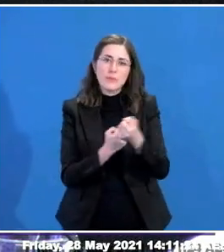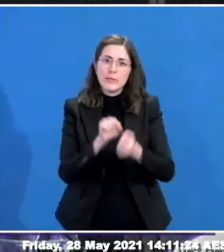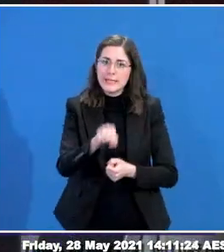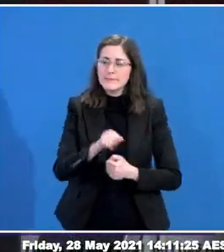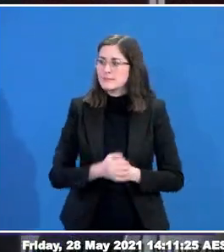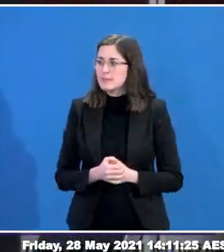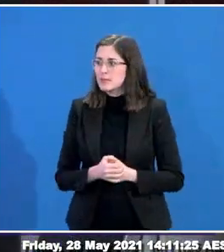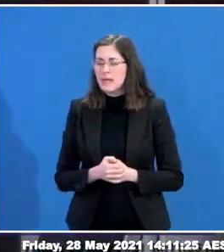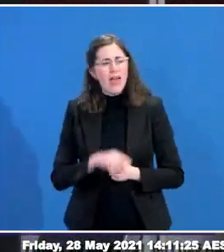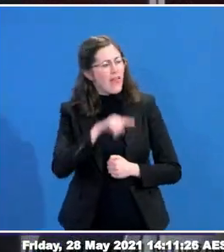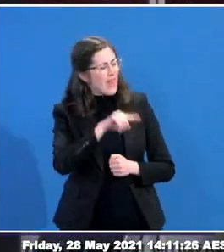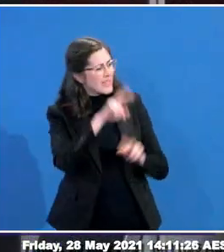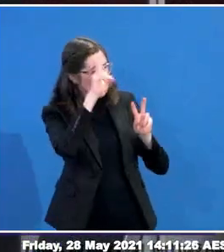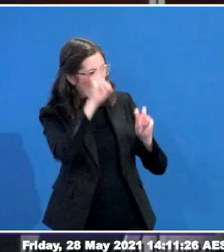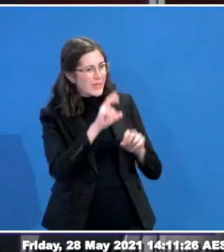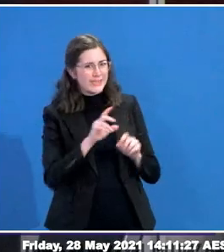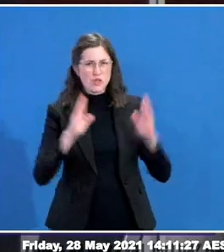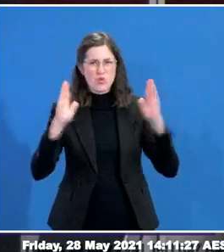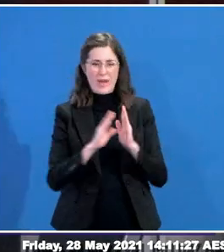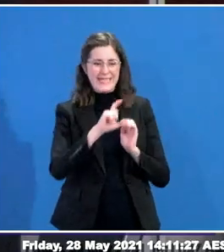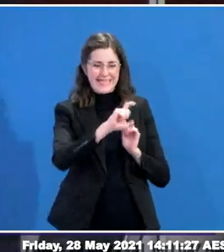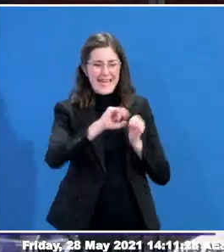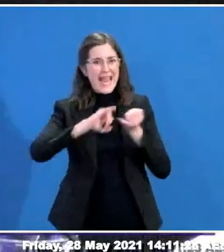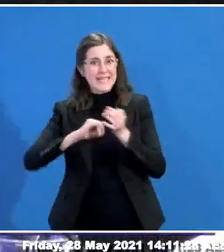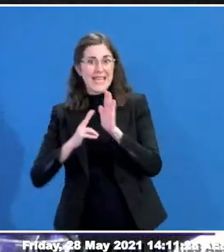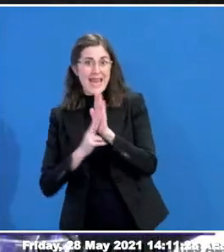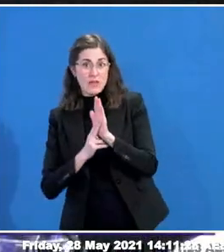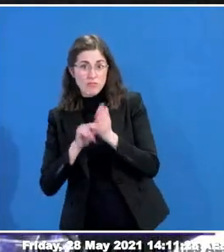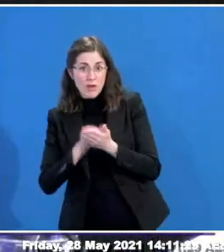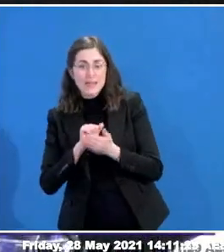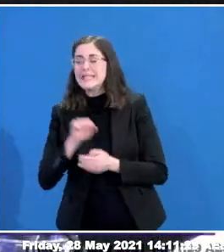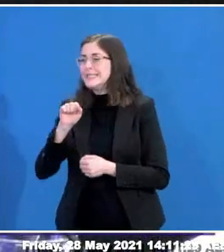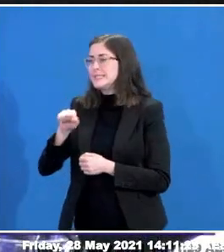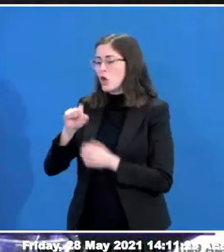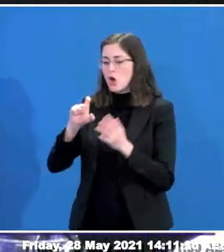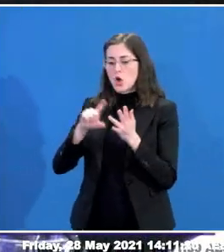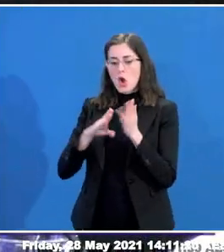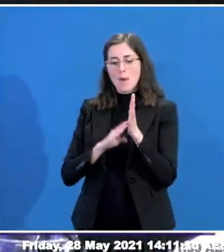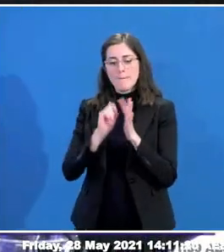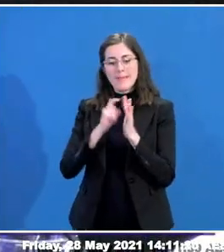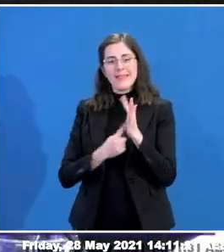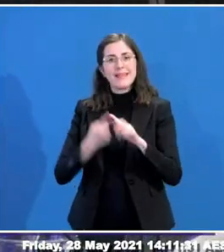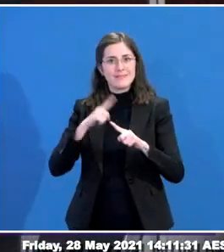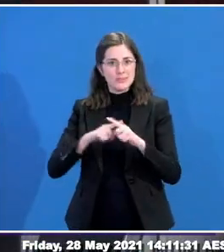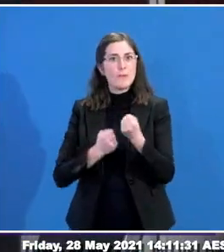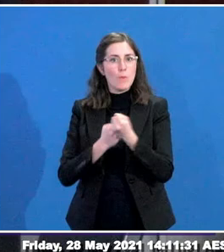That is called CSM pathway rather than case management? MR McNAUGHTON: Yeah, we call it the complex needs pathway. Thank you.